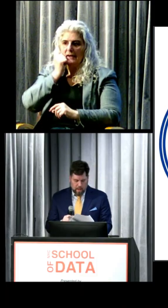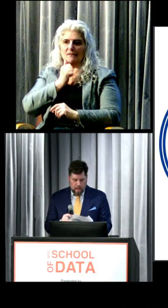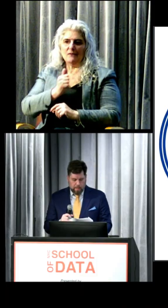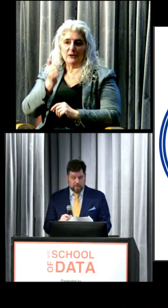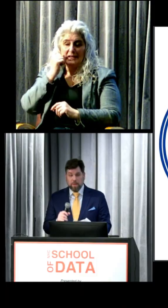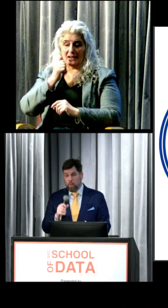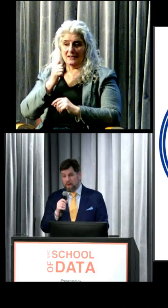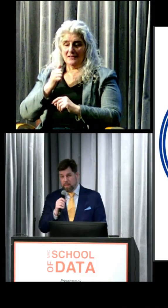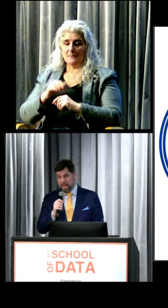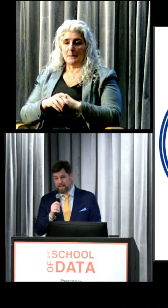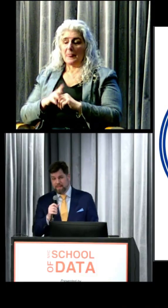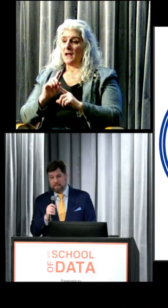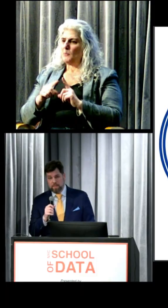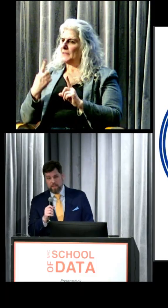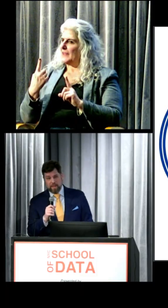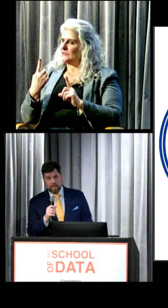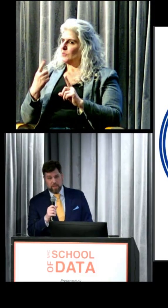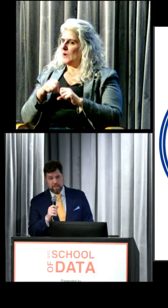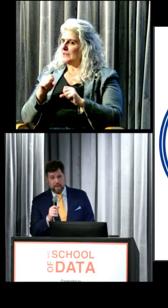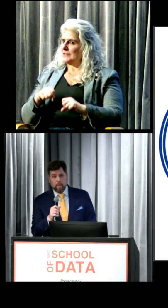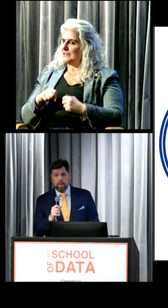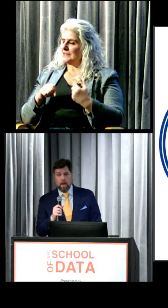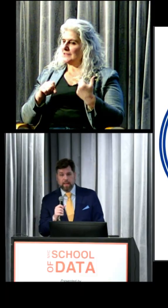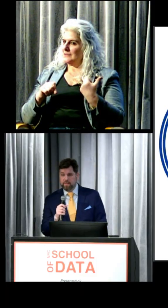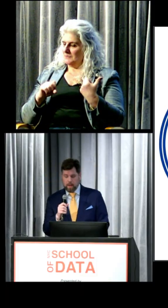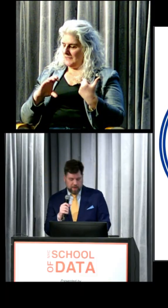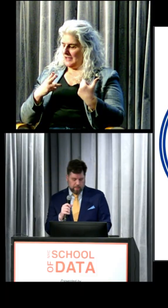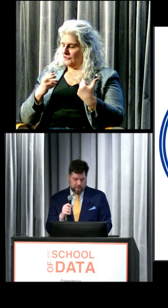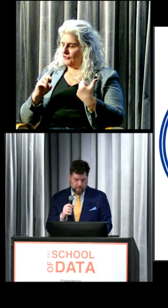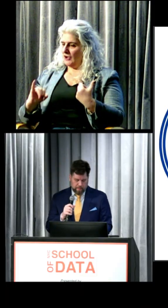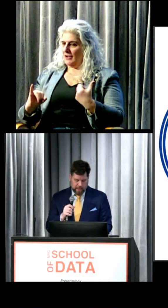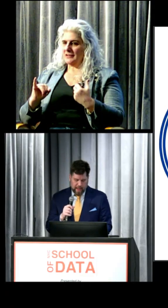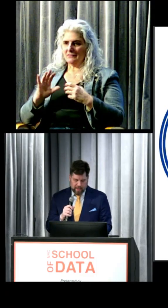media production actually come away with the messages that we intend them to.